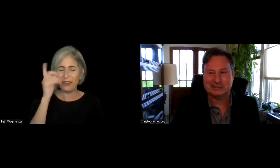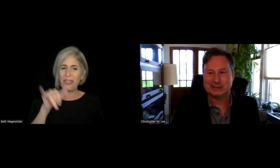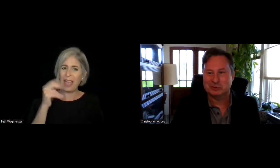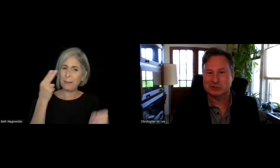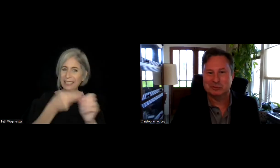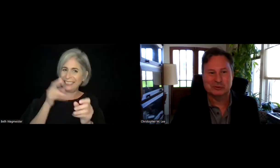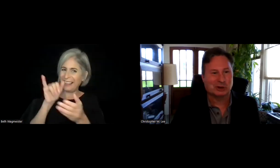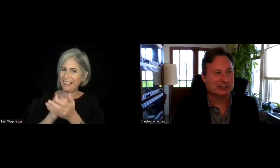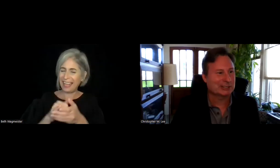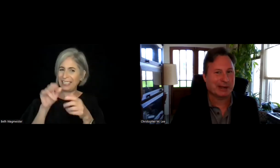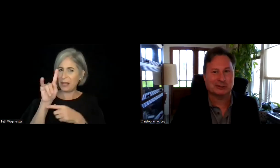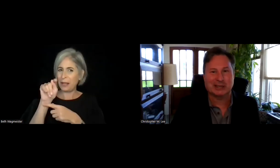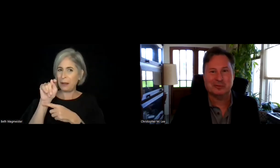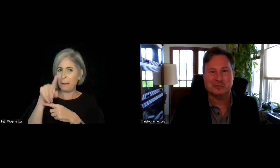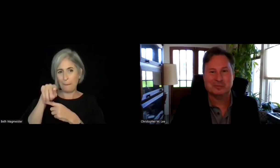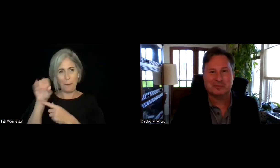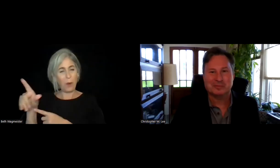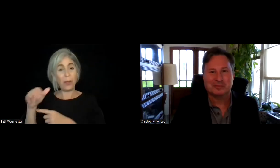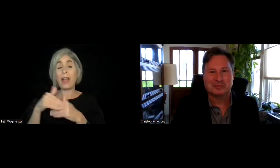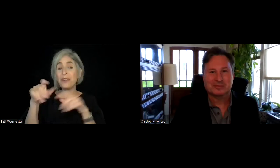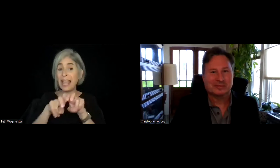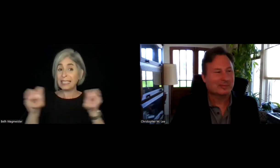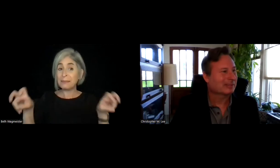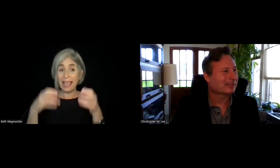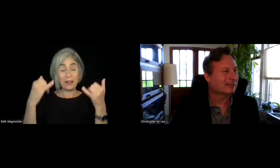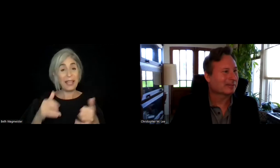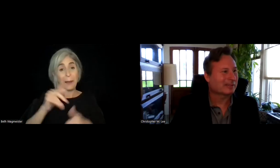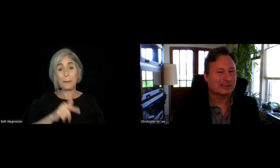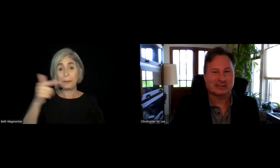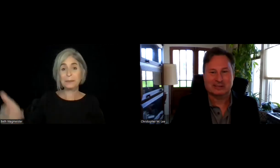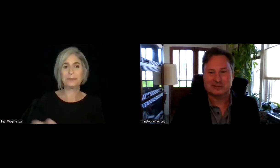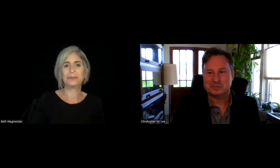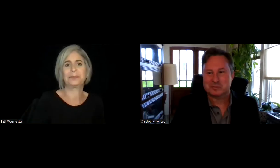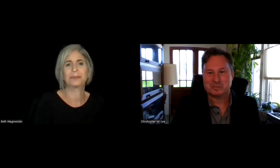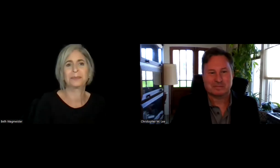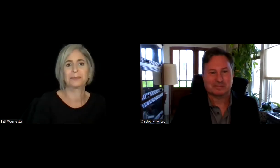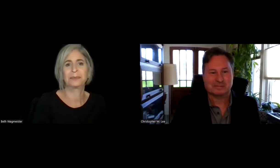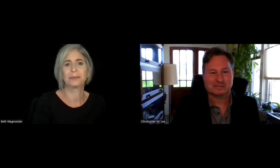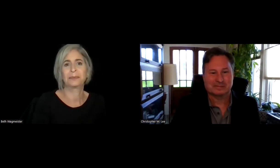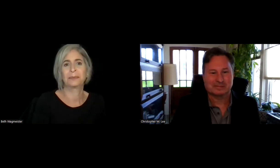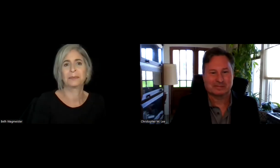. That's great. Thank you very much for that, participating in that.